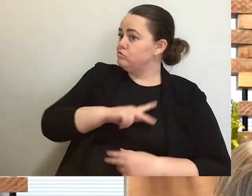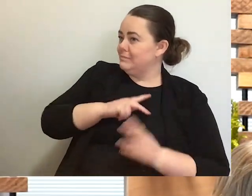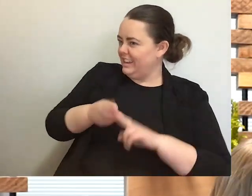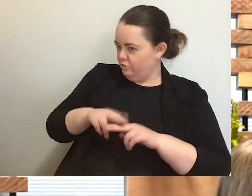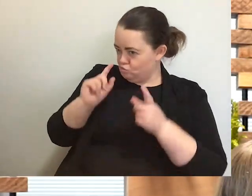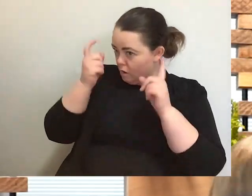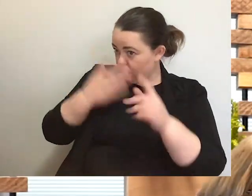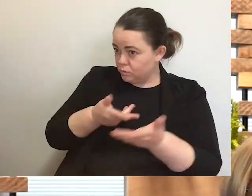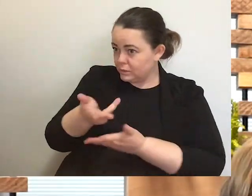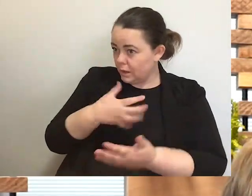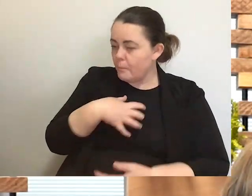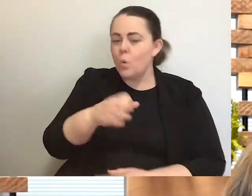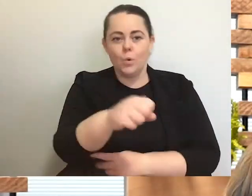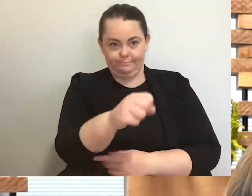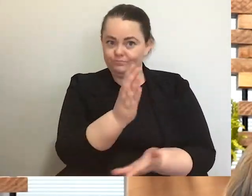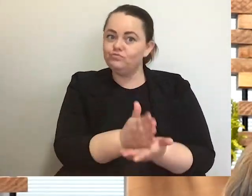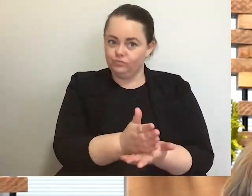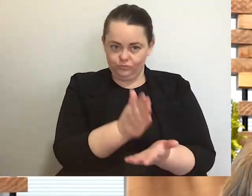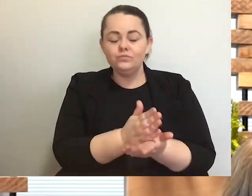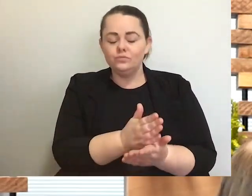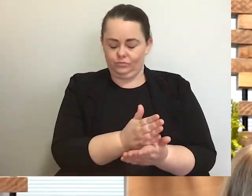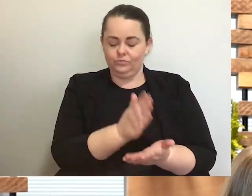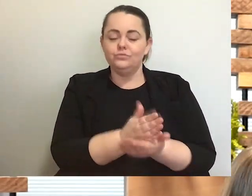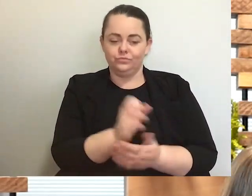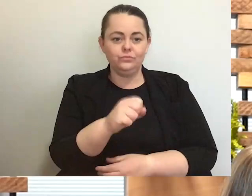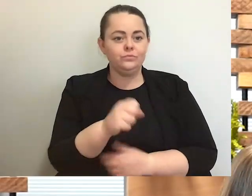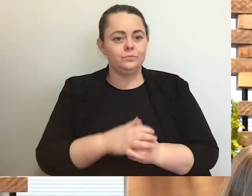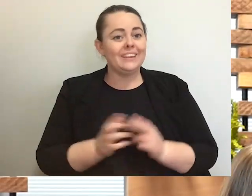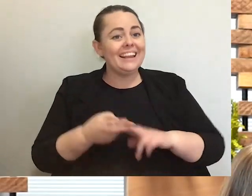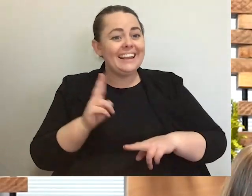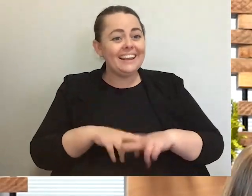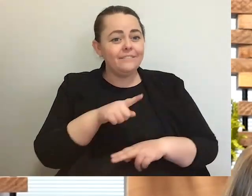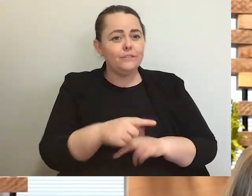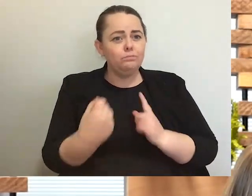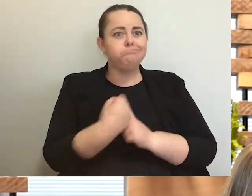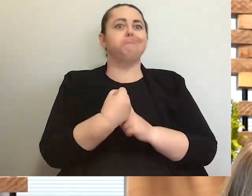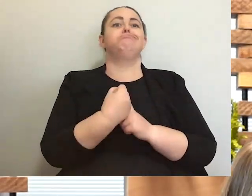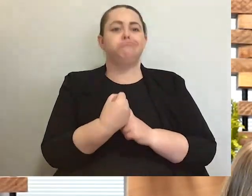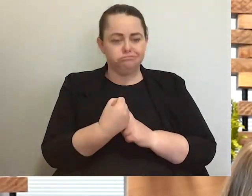That's right. Yes, definitely. So if these symptoms of menopause that we've talked about, Karen,